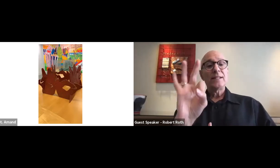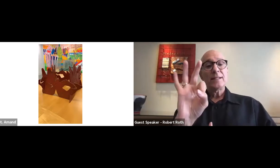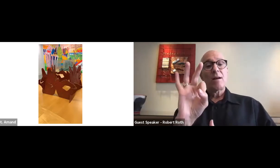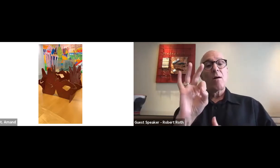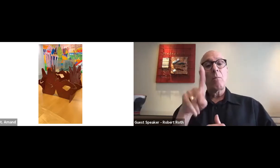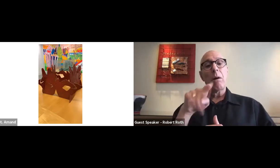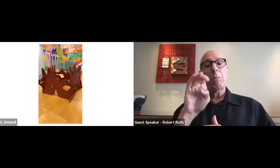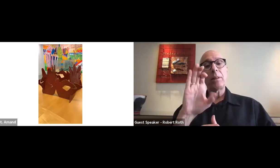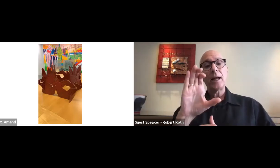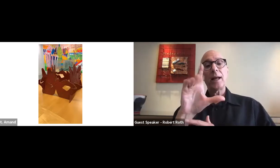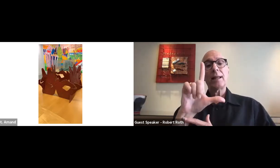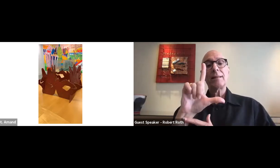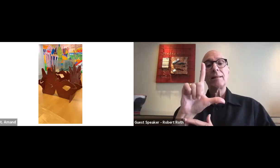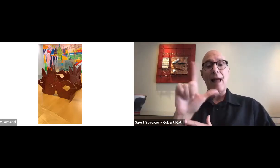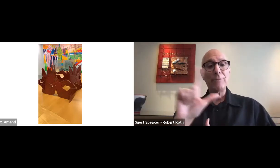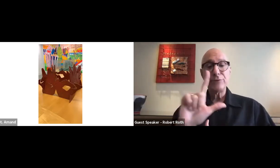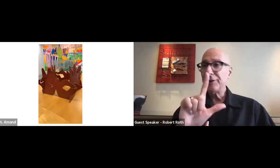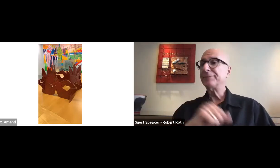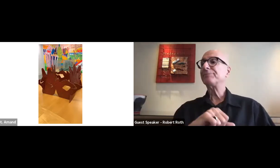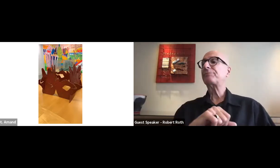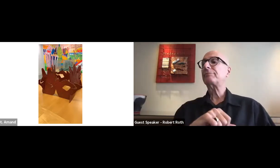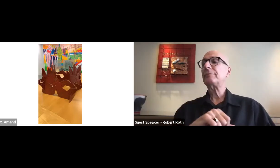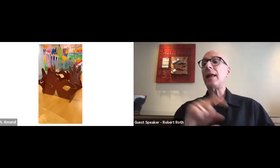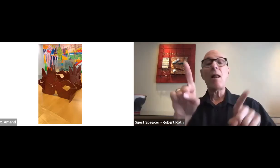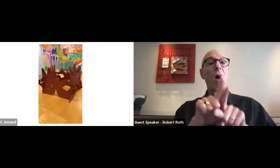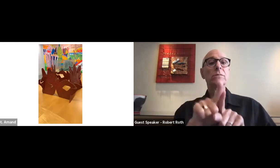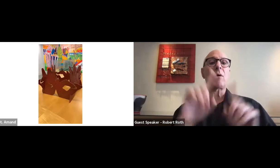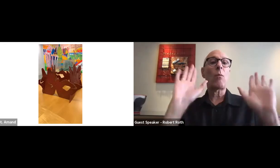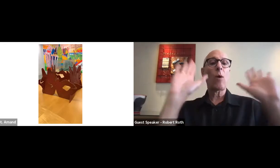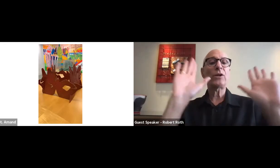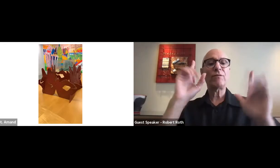And Orkid is a librarian at the San Francisco Public Library.